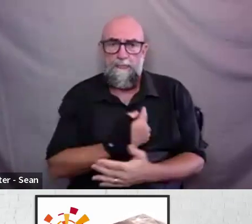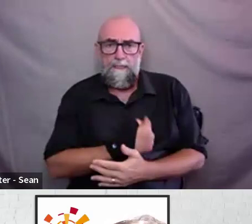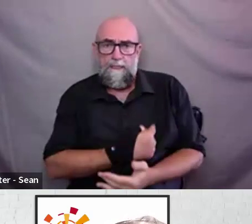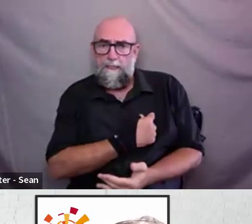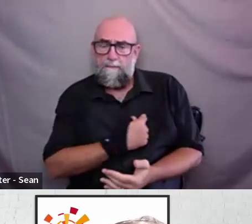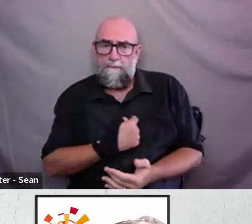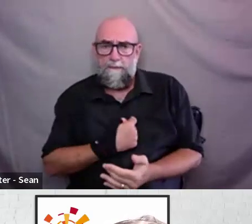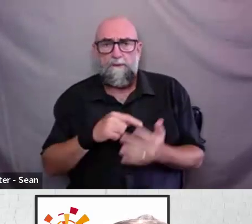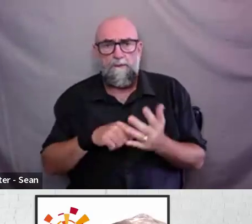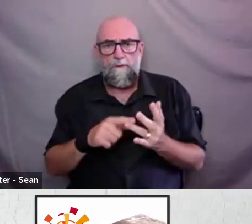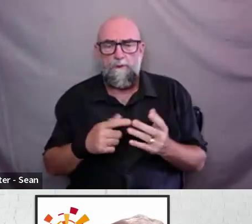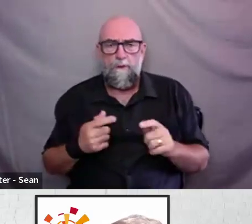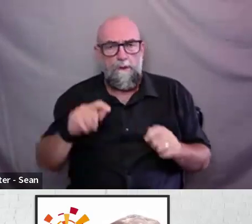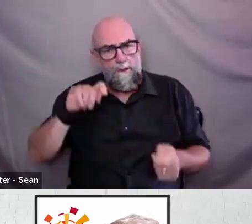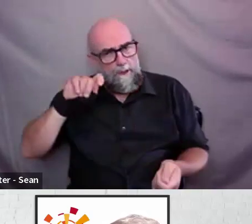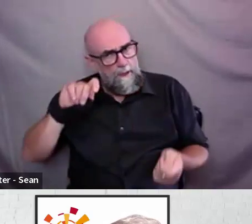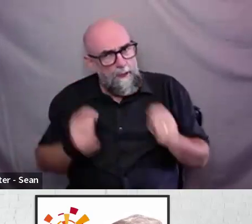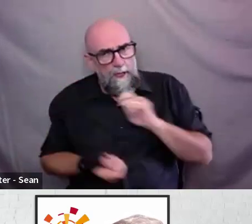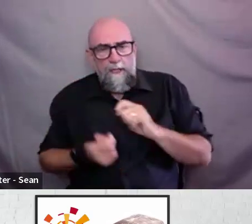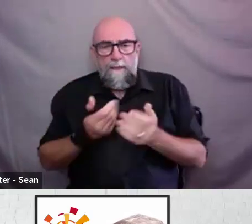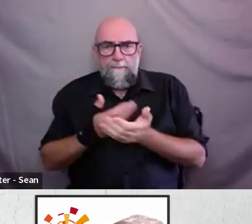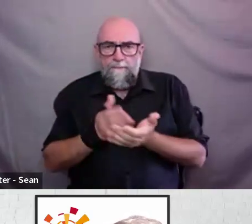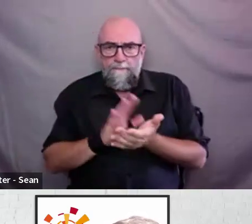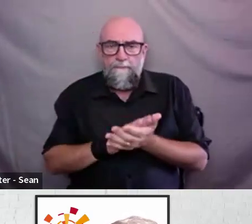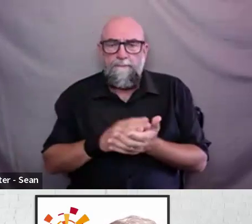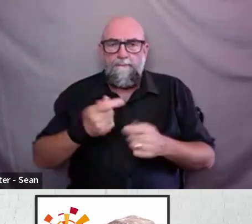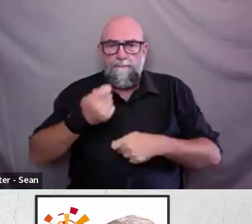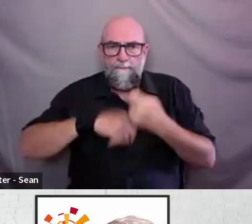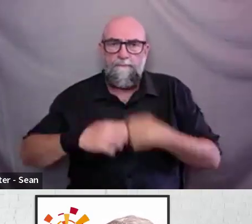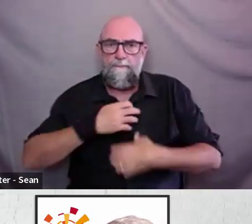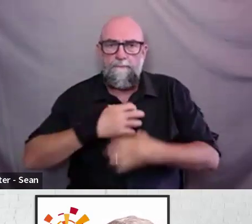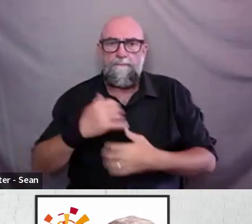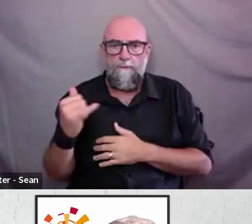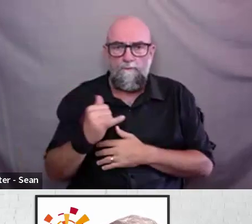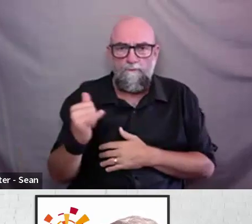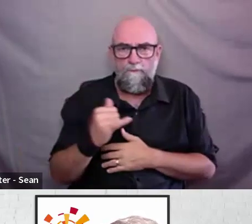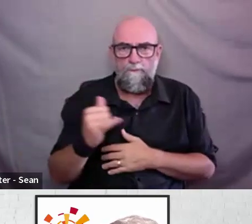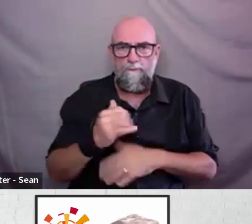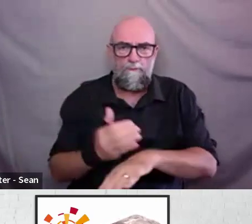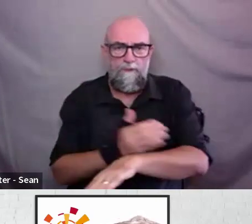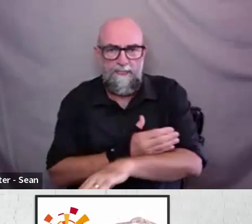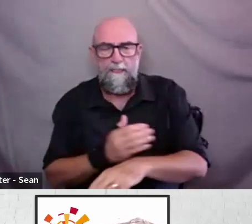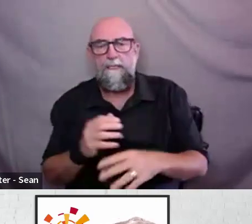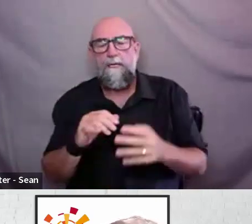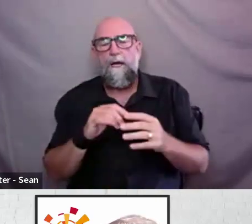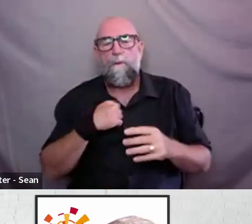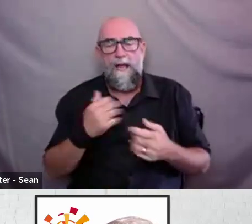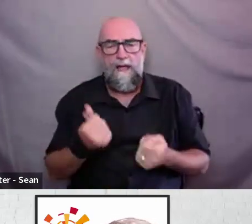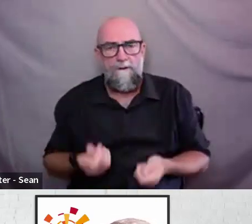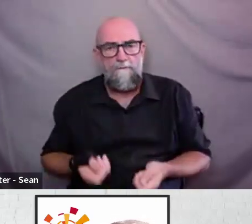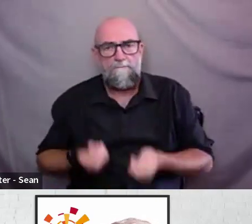report I helped her with has a whole lot of examples of artists playing in lots and lots of different ways.